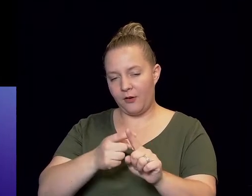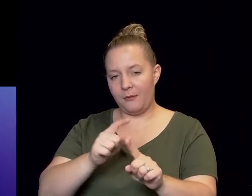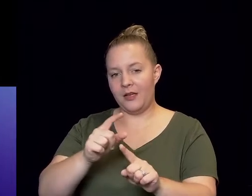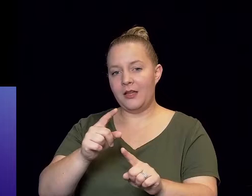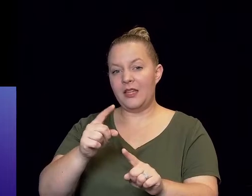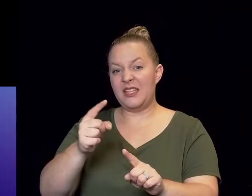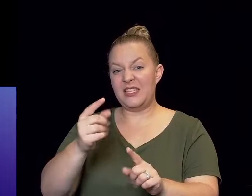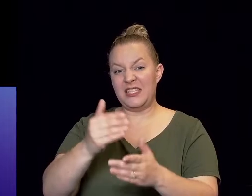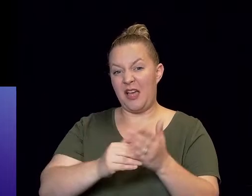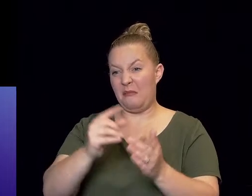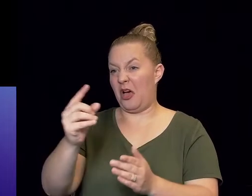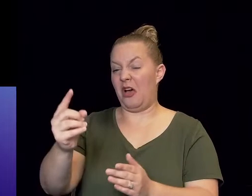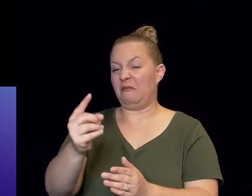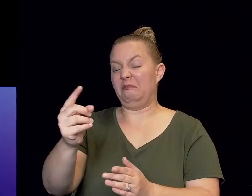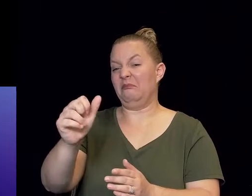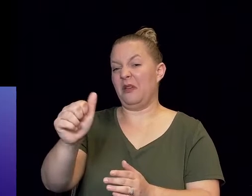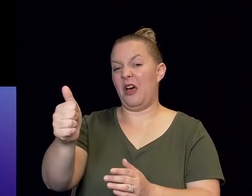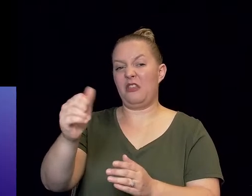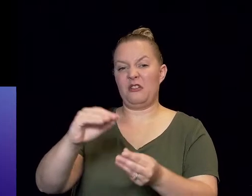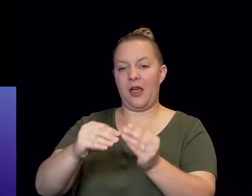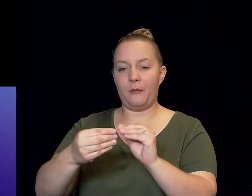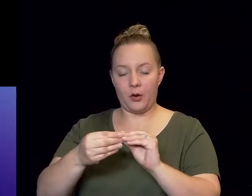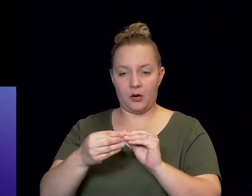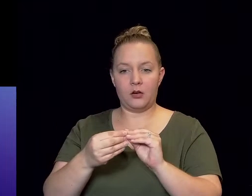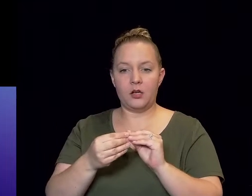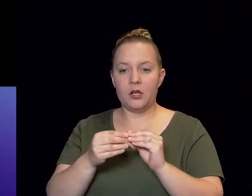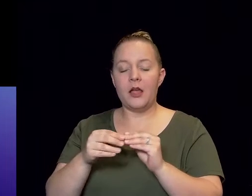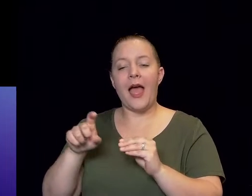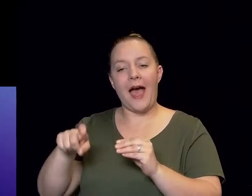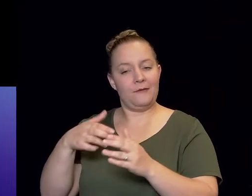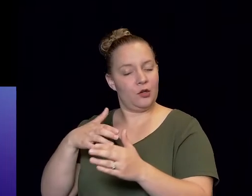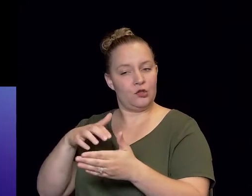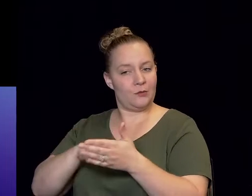So, 2 miles less than has to go at the end which means that there's something that goes before it.